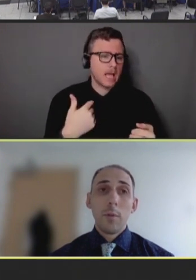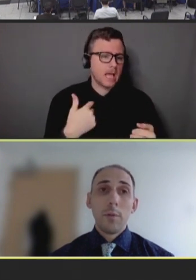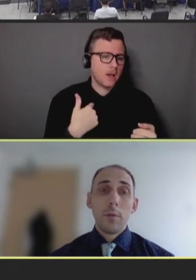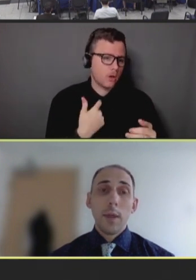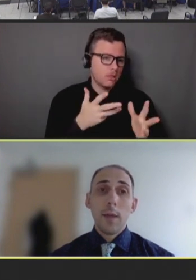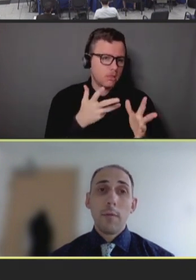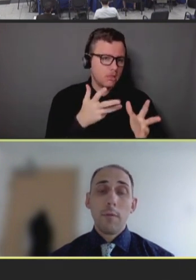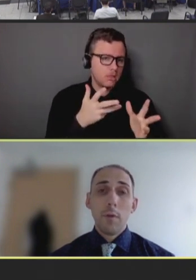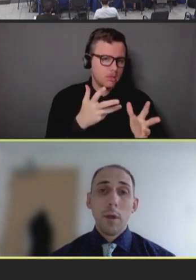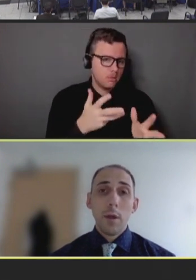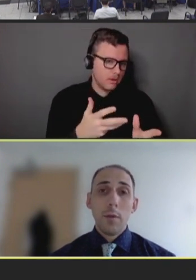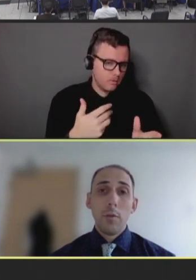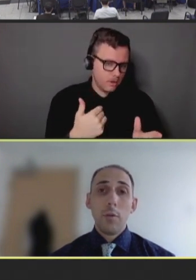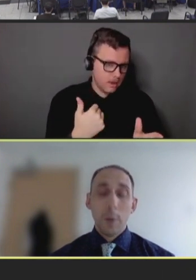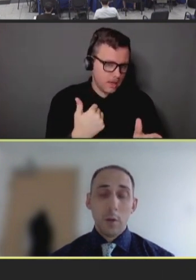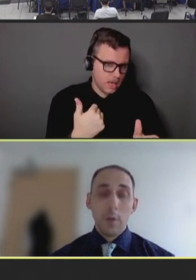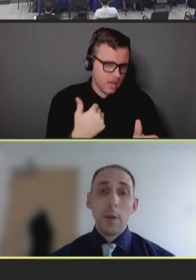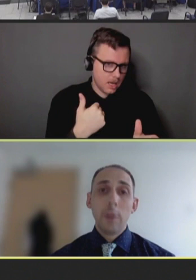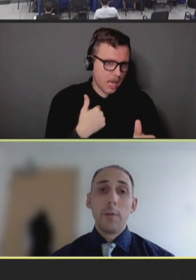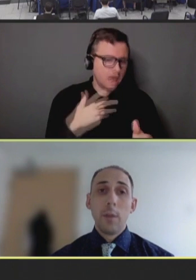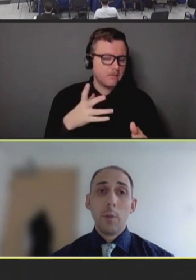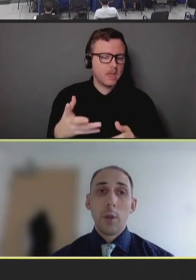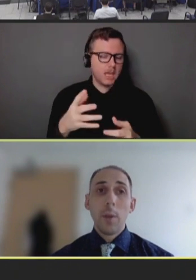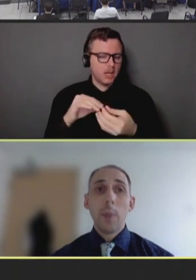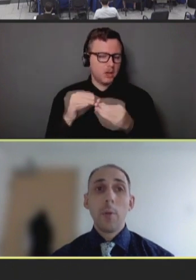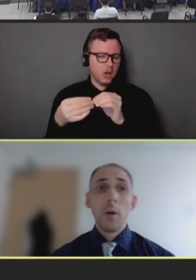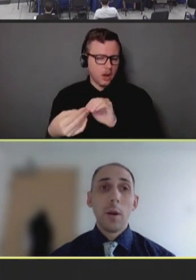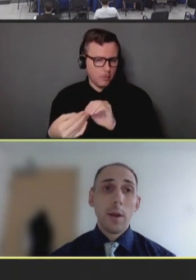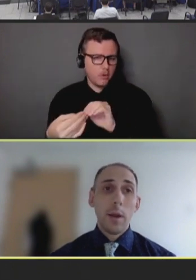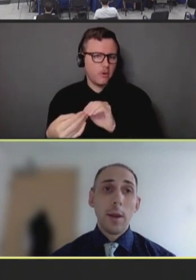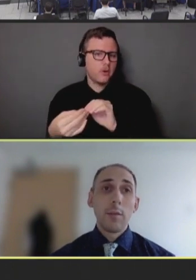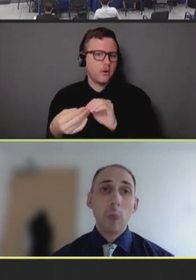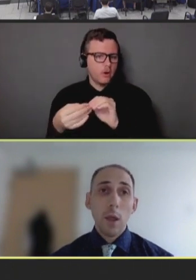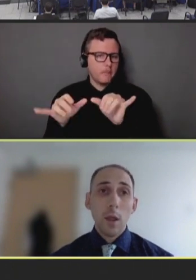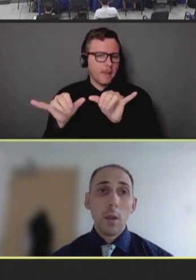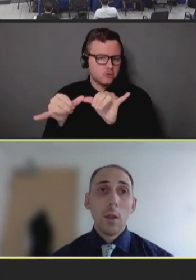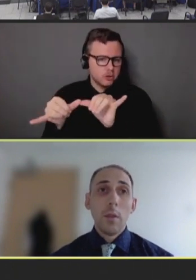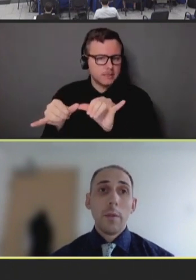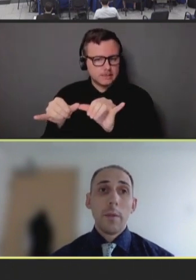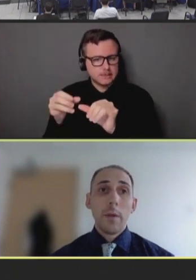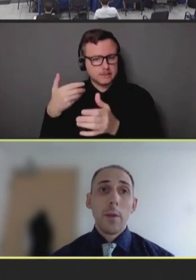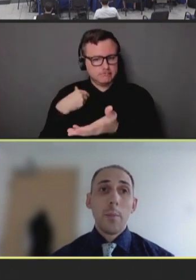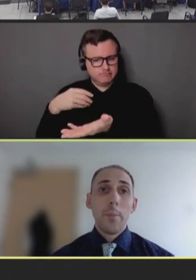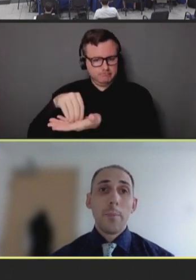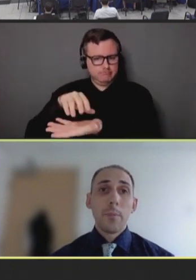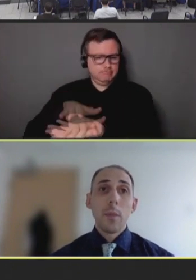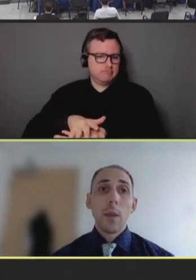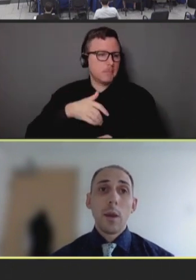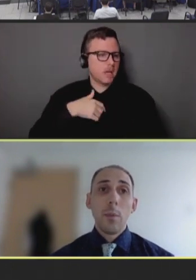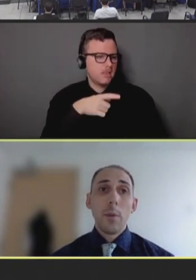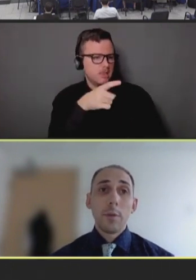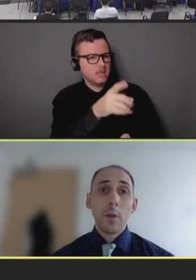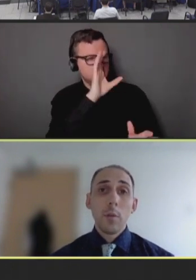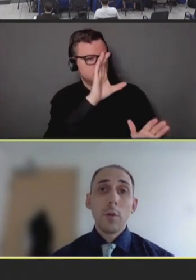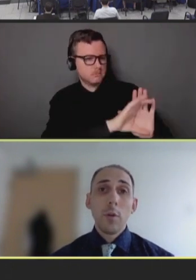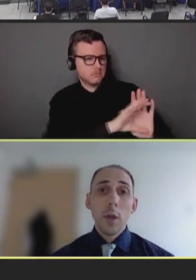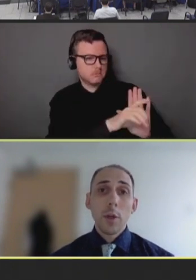We certainly have the numerical values available on our paper as well; but starting with neurologic